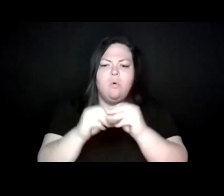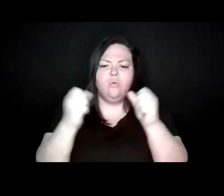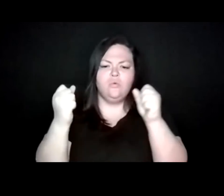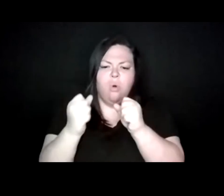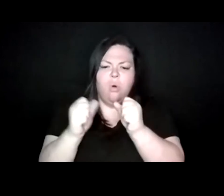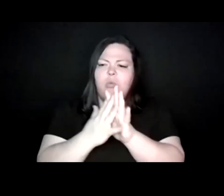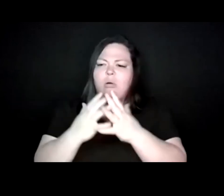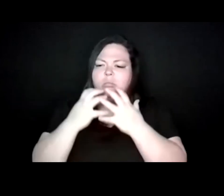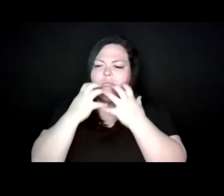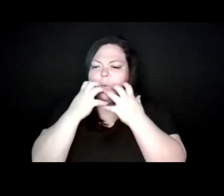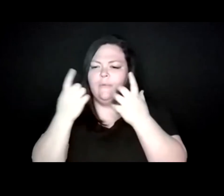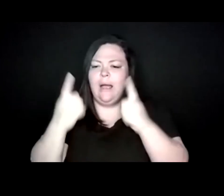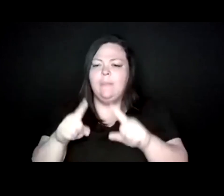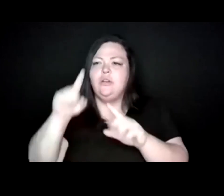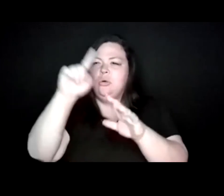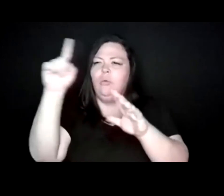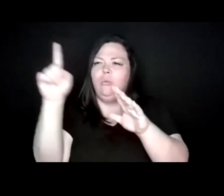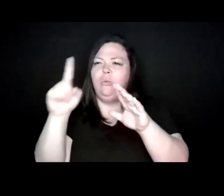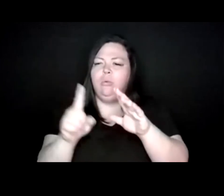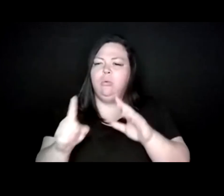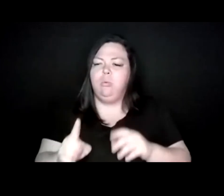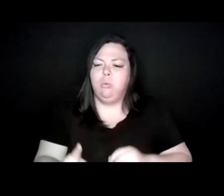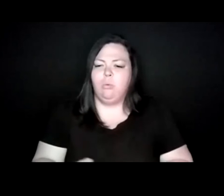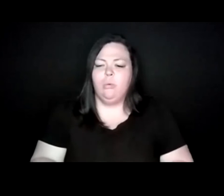as you descend.